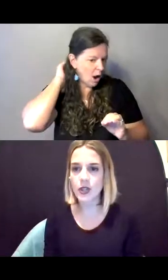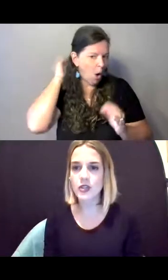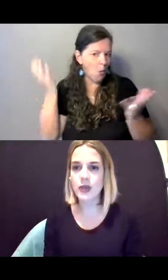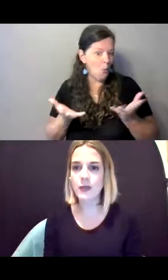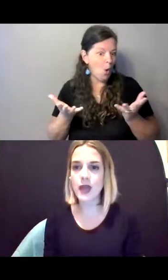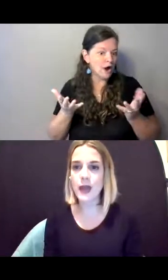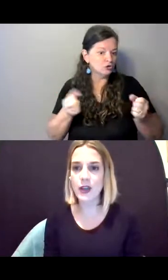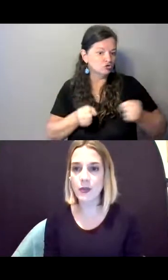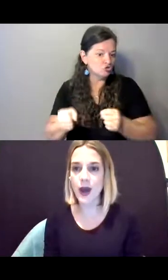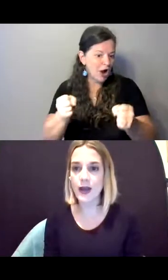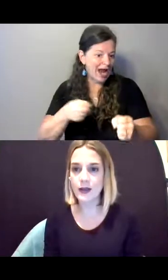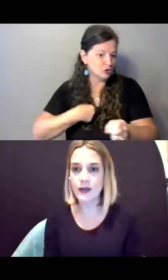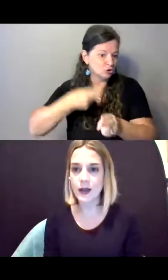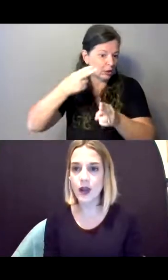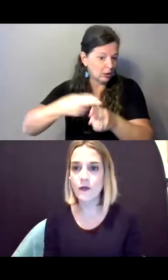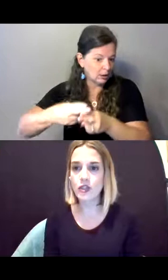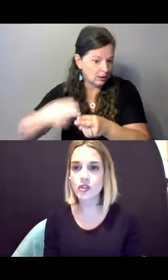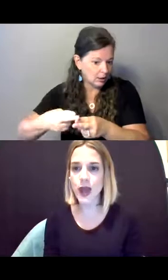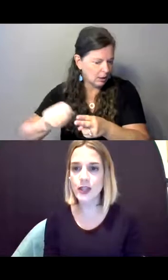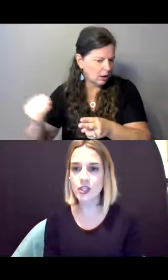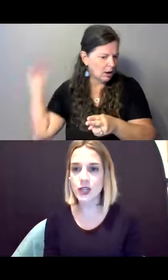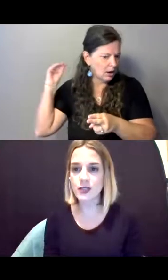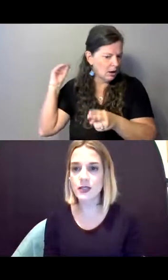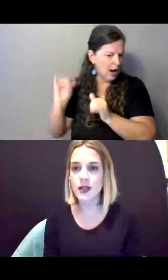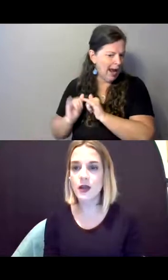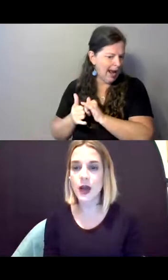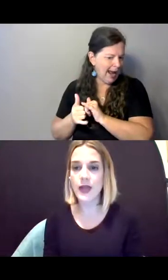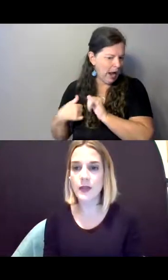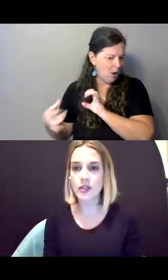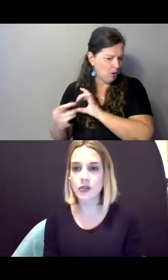So, keep that in the back of your mind of what strategies that I mentioned